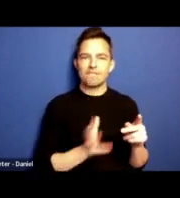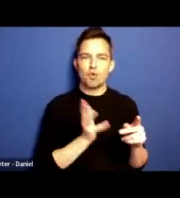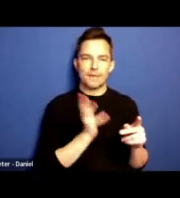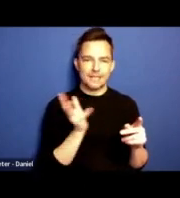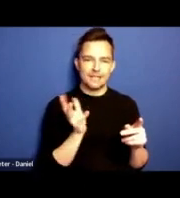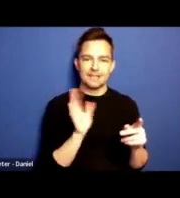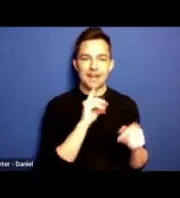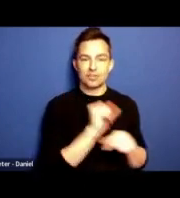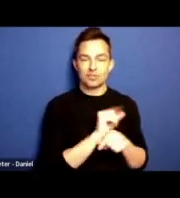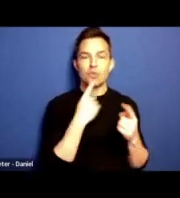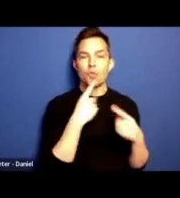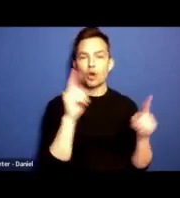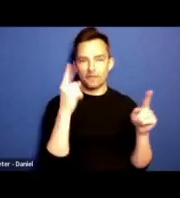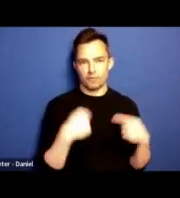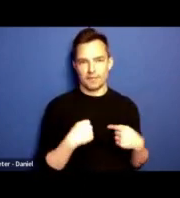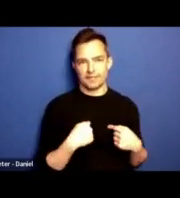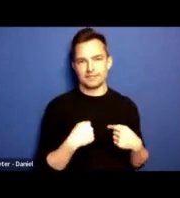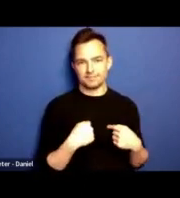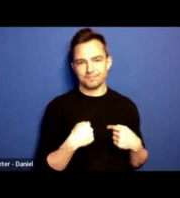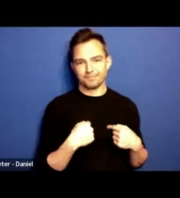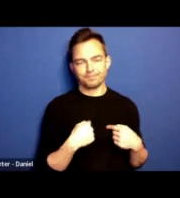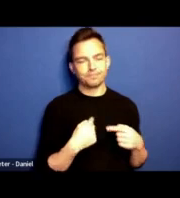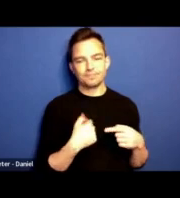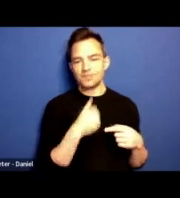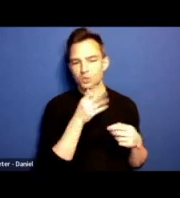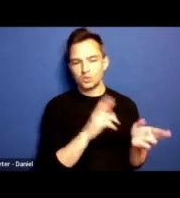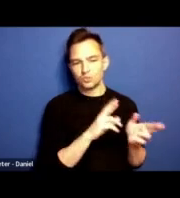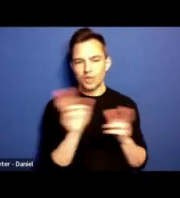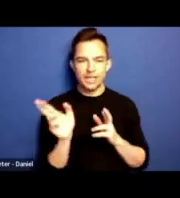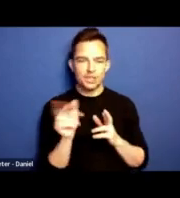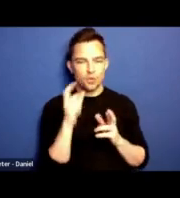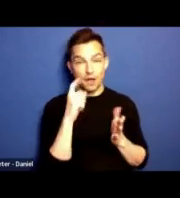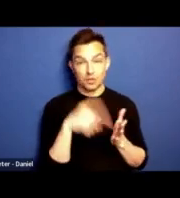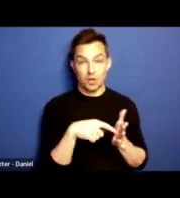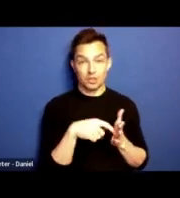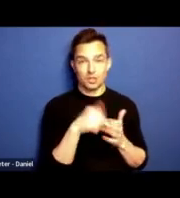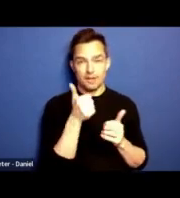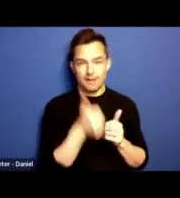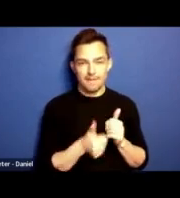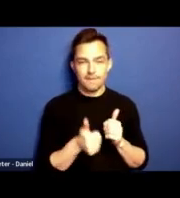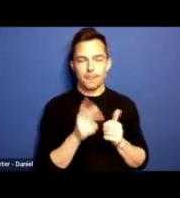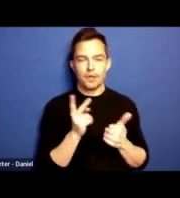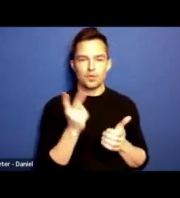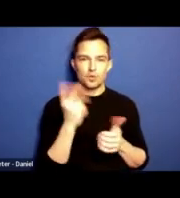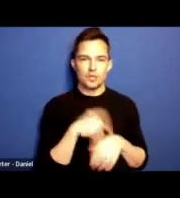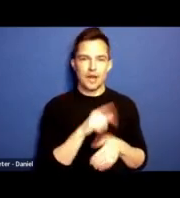actually worked for me, that I wasn't ready to acknowledge, like every deal twice a week that I was a brain injury